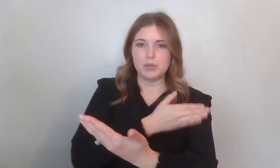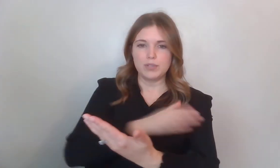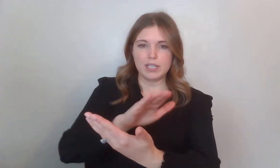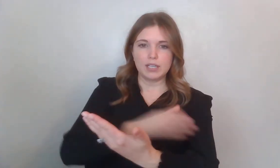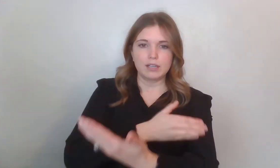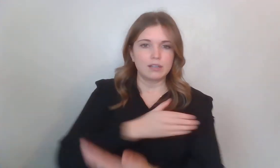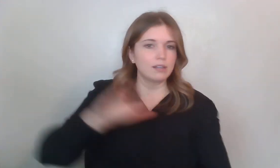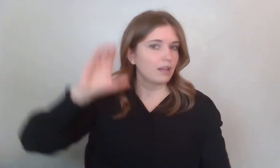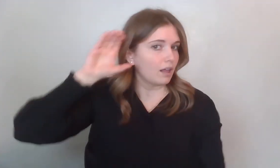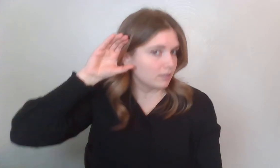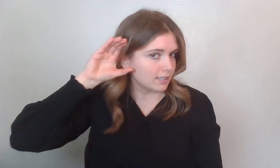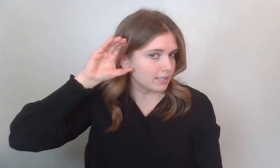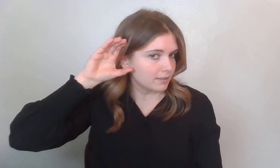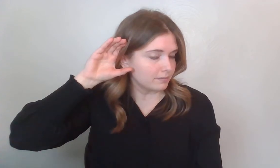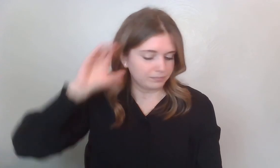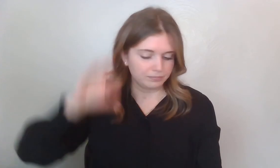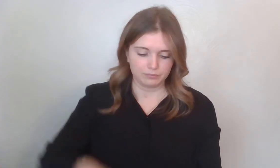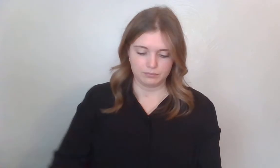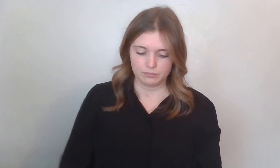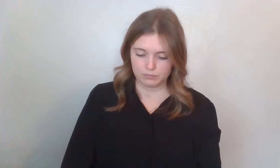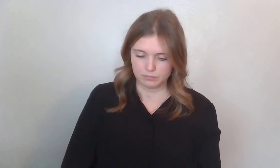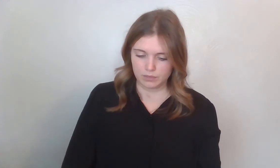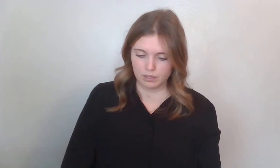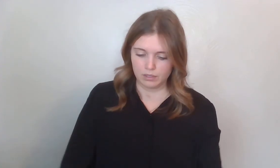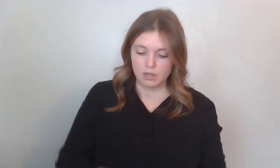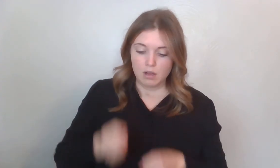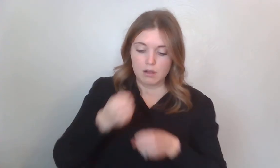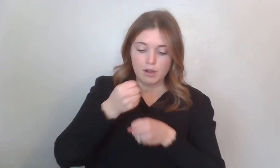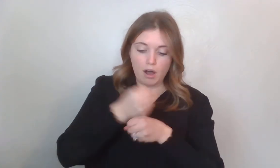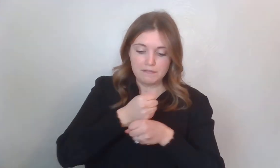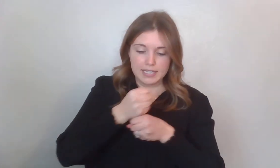MUSIC LISTEN COFFEE